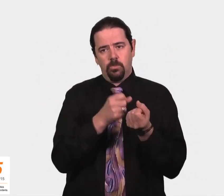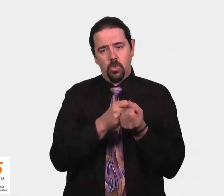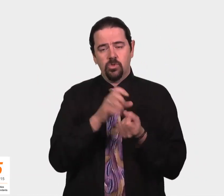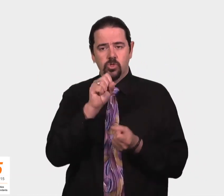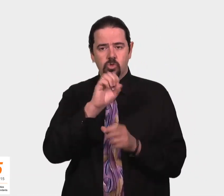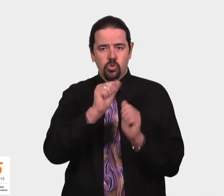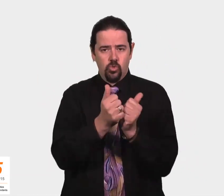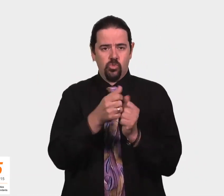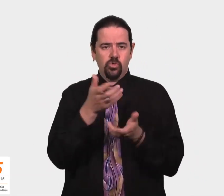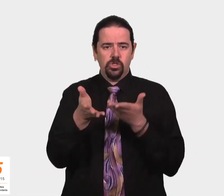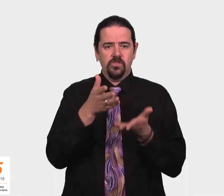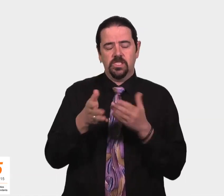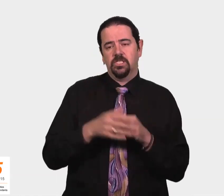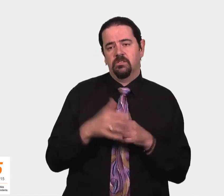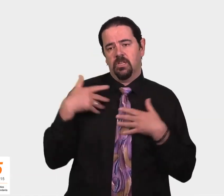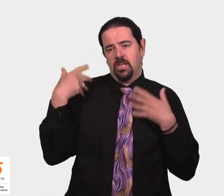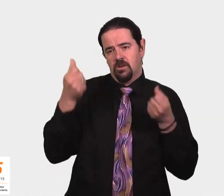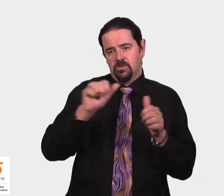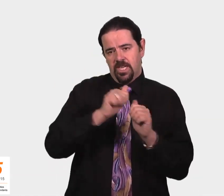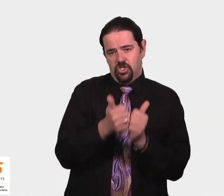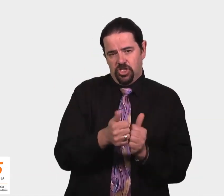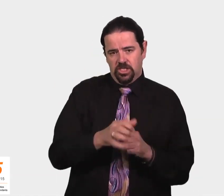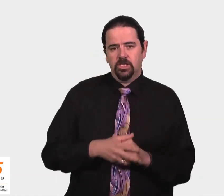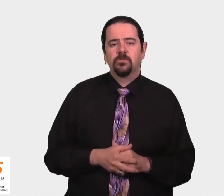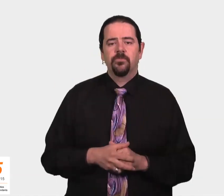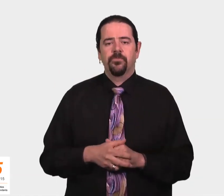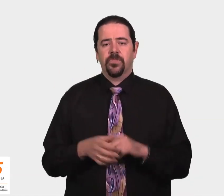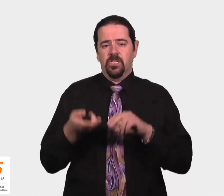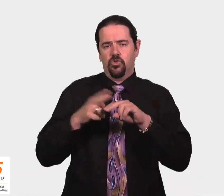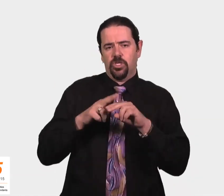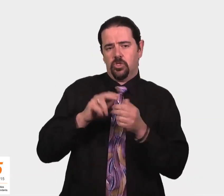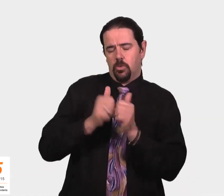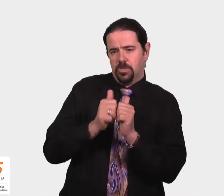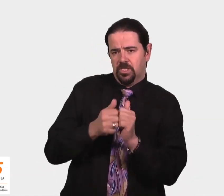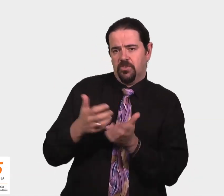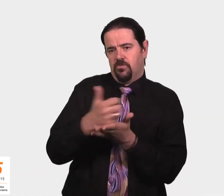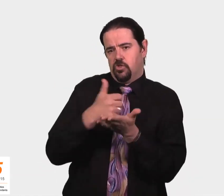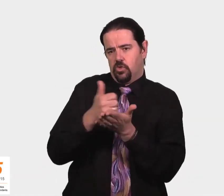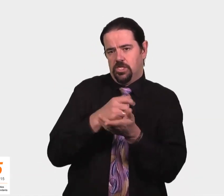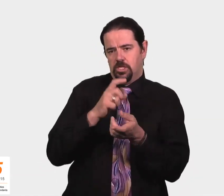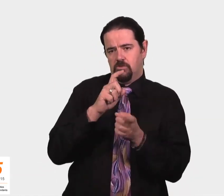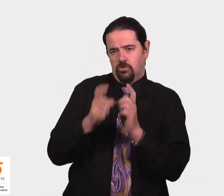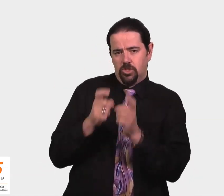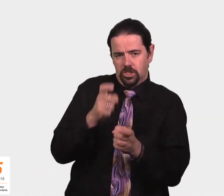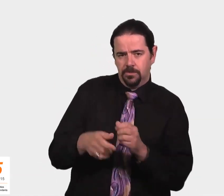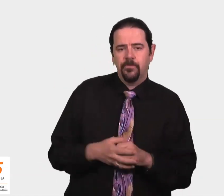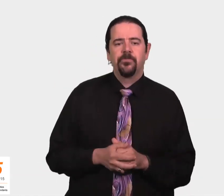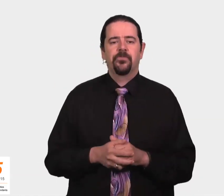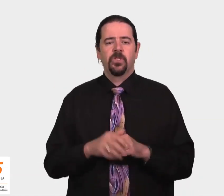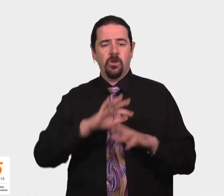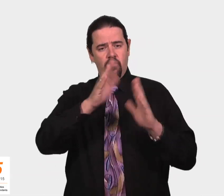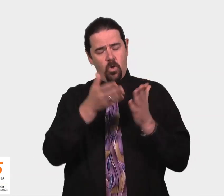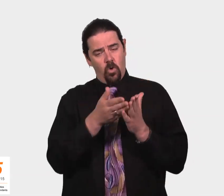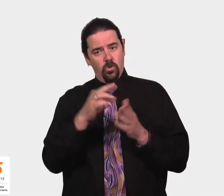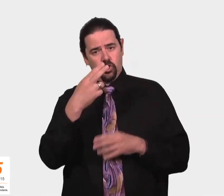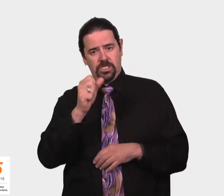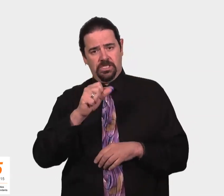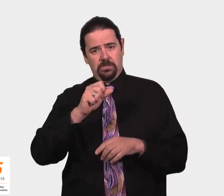and increased competition for funding dollars. Overall, CHS ended the year